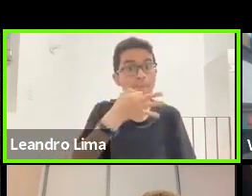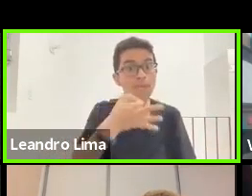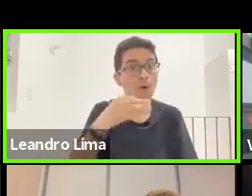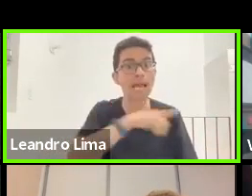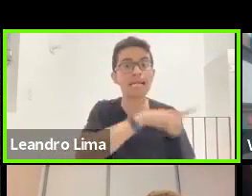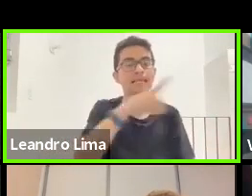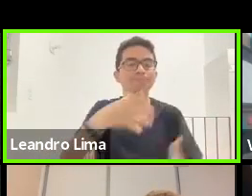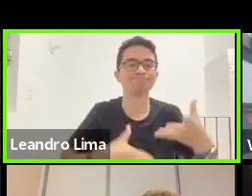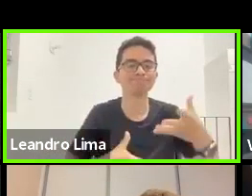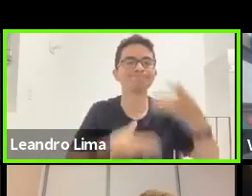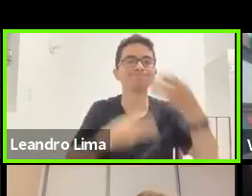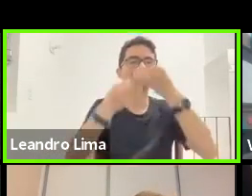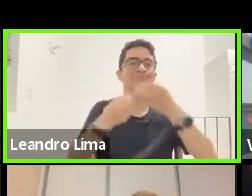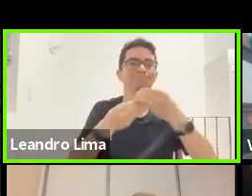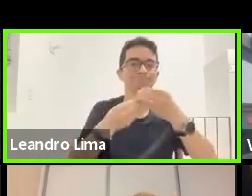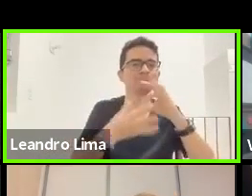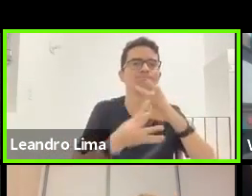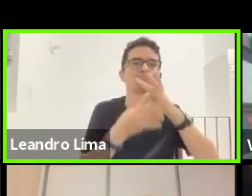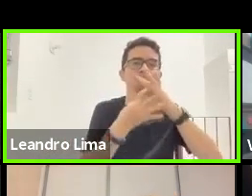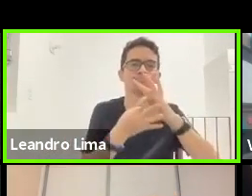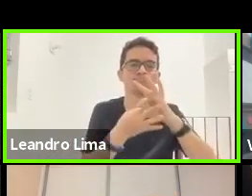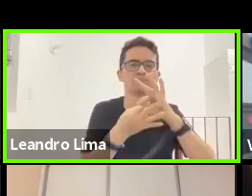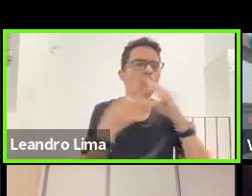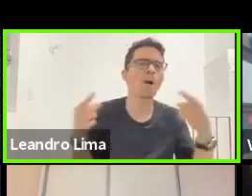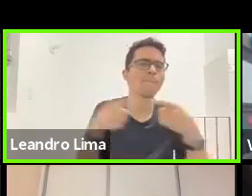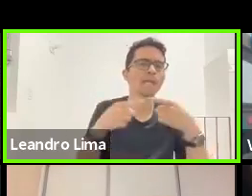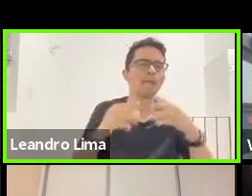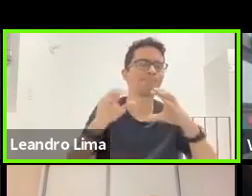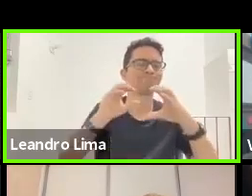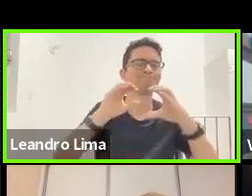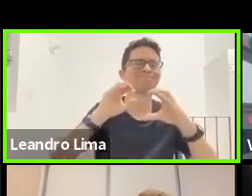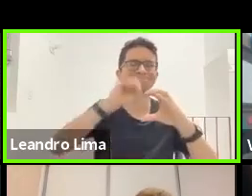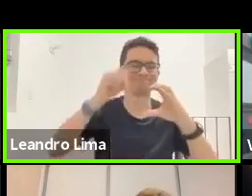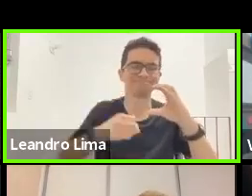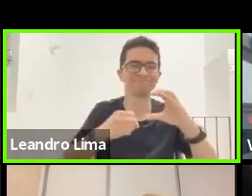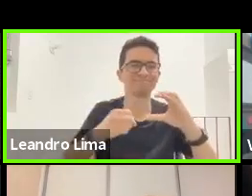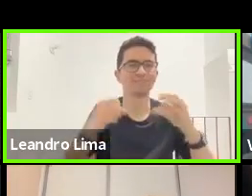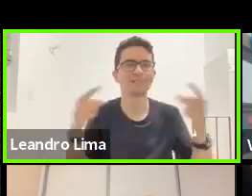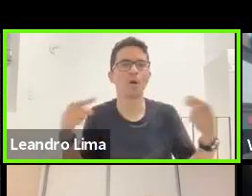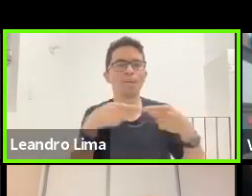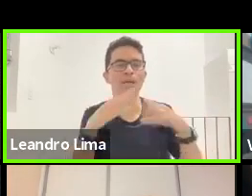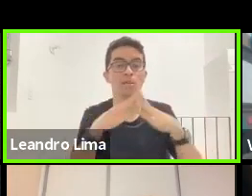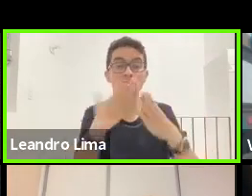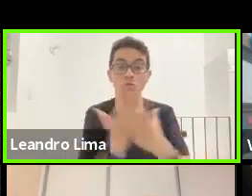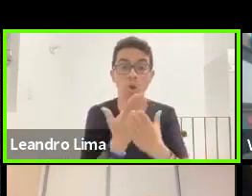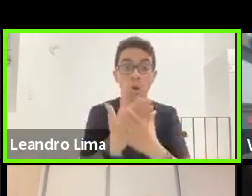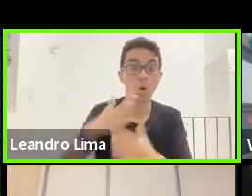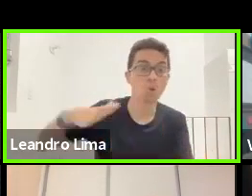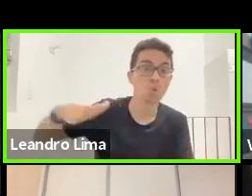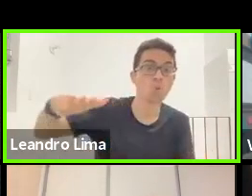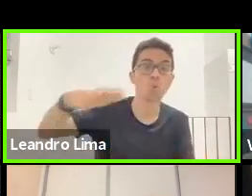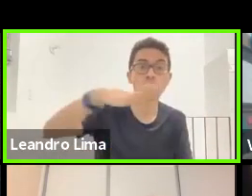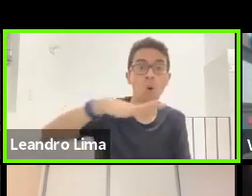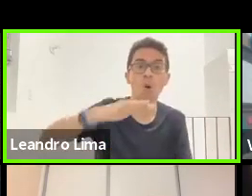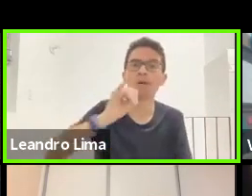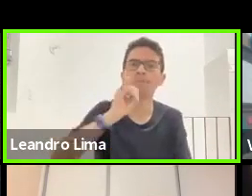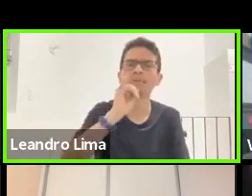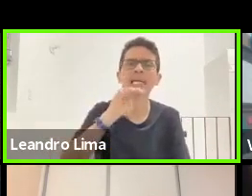connected, because what is considered scientific. ic is the knowledge of ic is the knowledge of the colonizers well call colonizers well colonizers I'm not talking about it